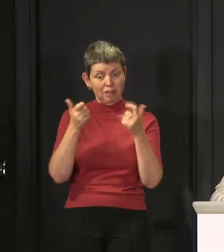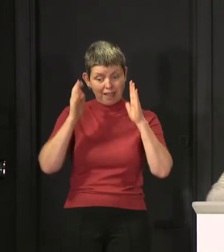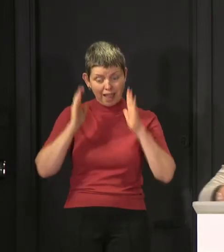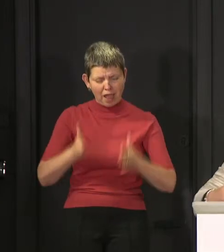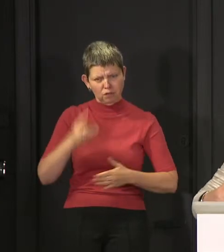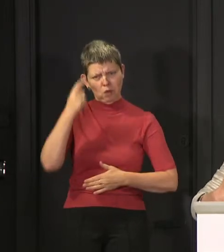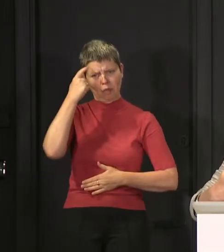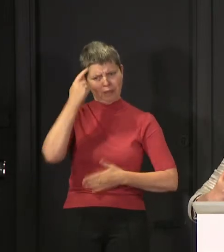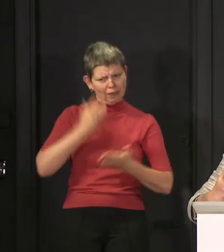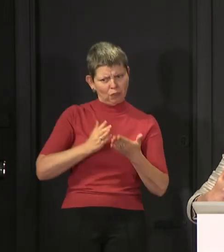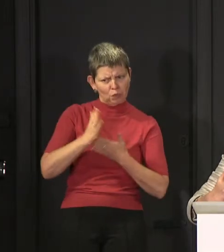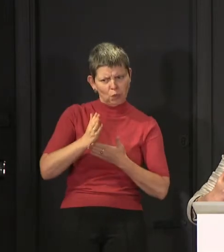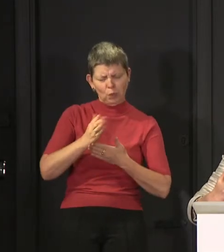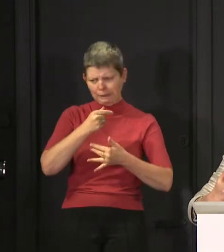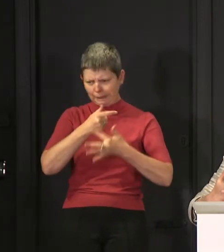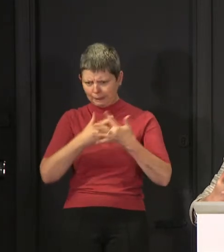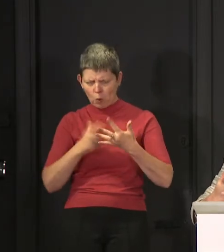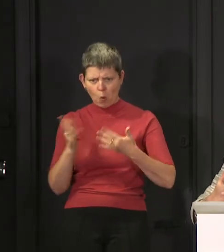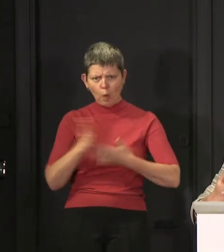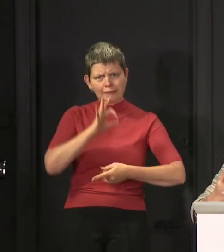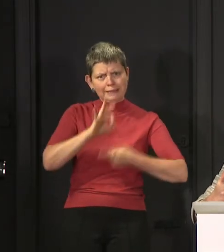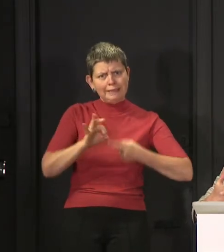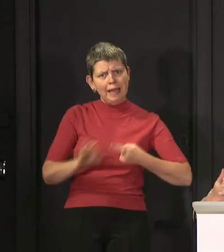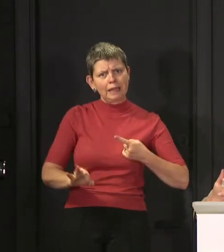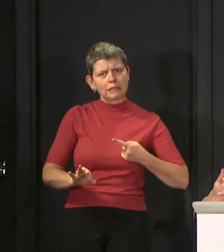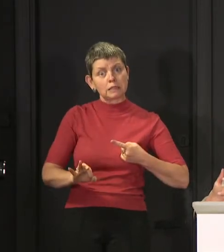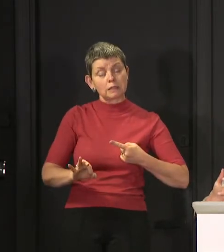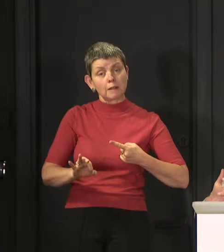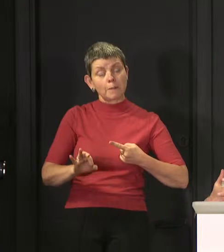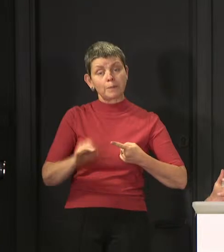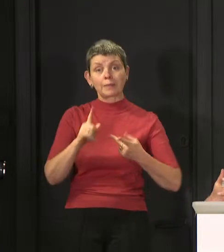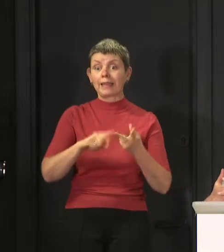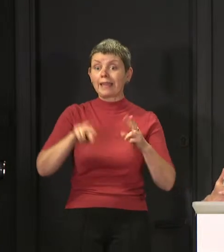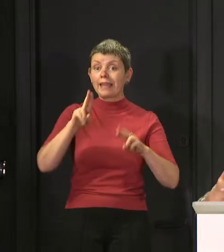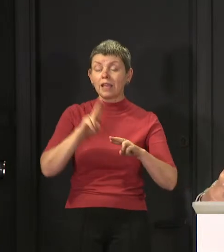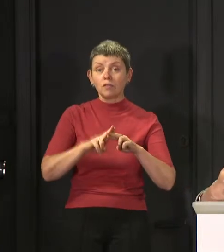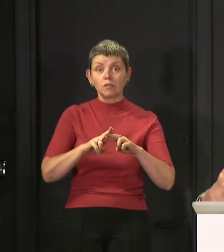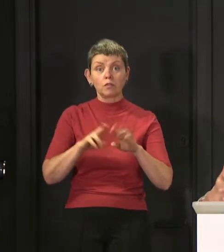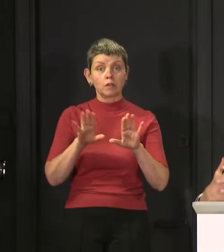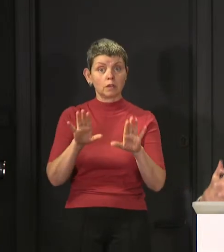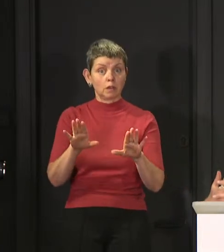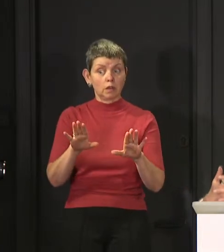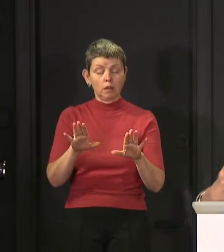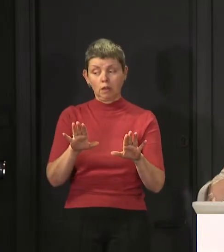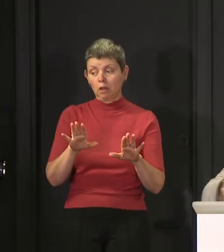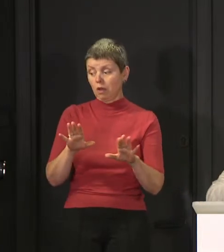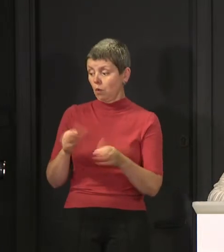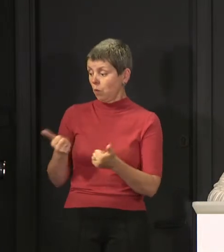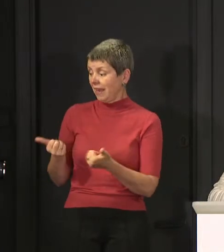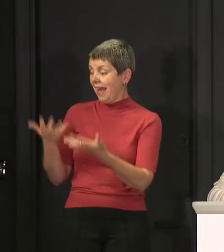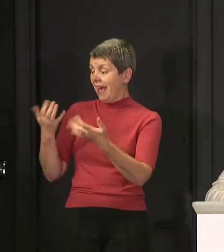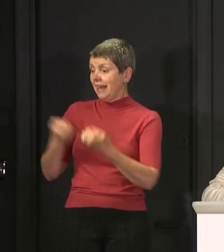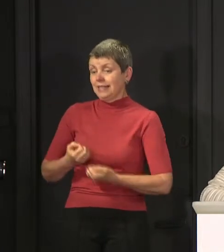would be making a big mistake if we allowed, or took too high a risk of allowing the virus